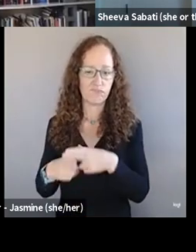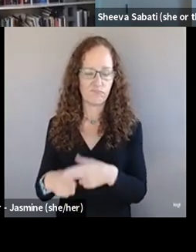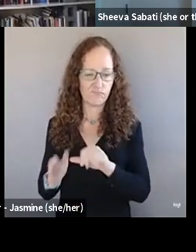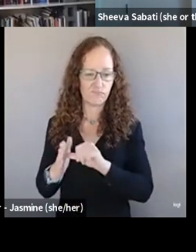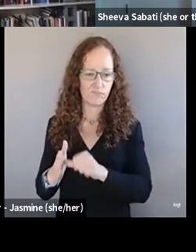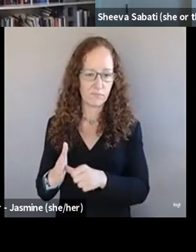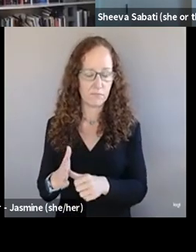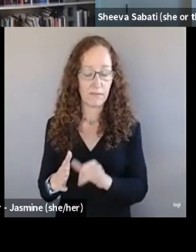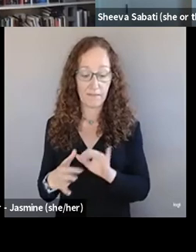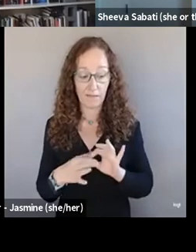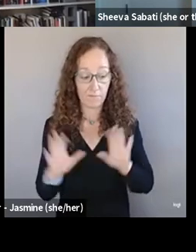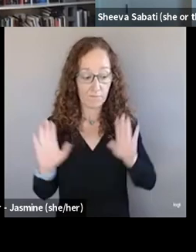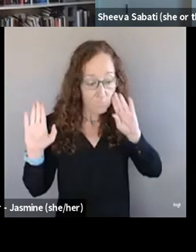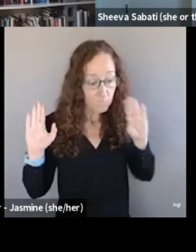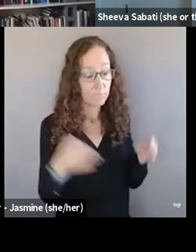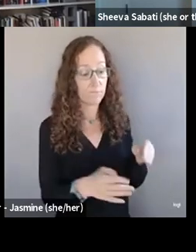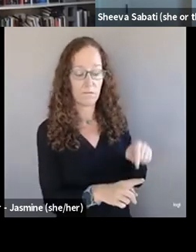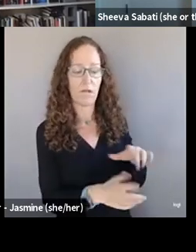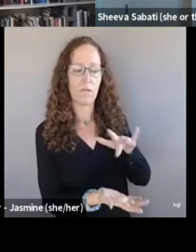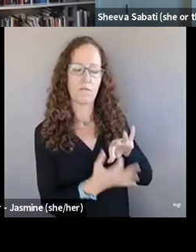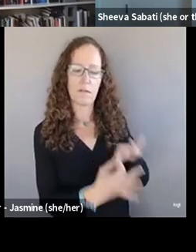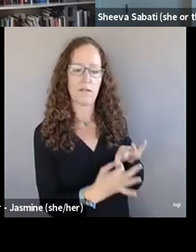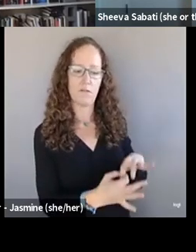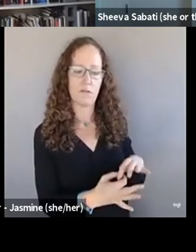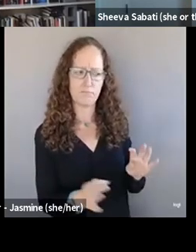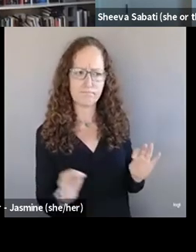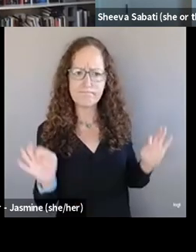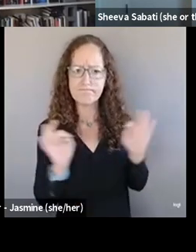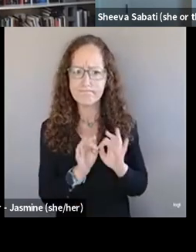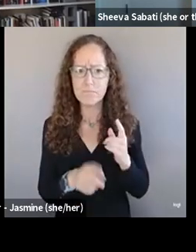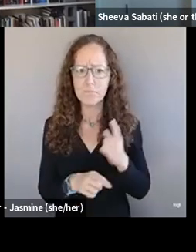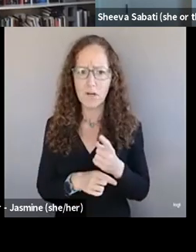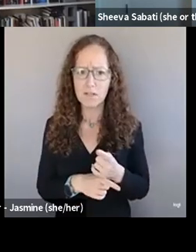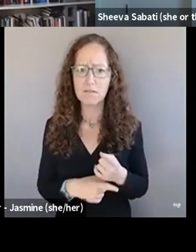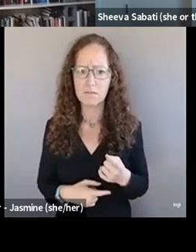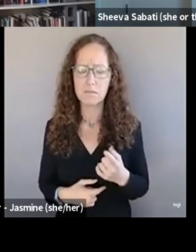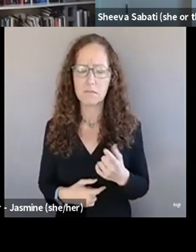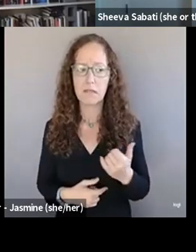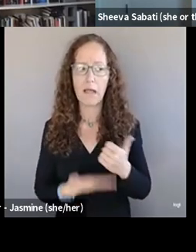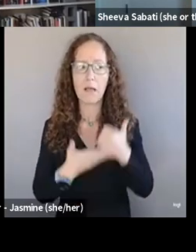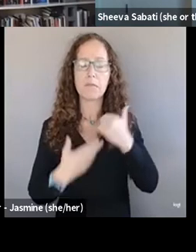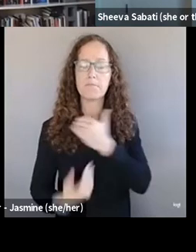the relationship is so important, right? Because it reminds me like, Why Why am I in this work, and from that space